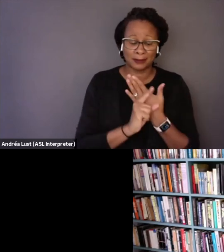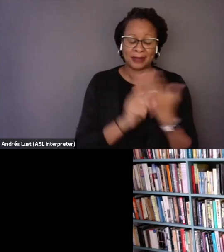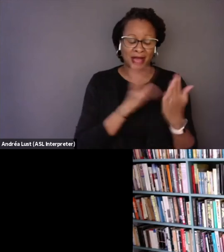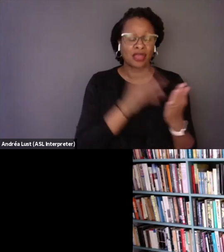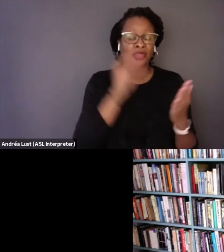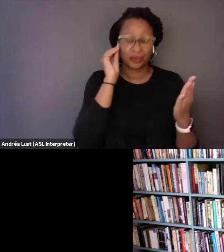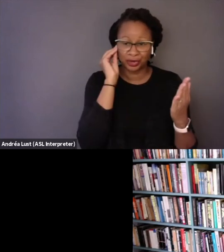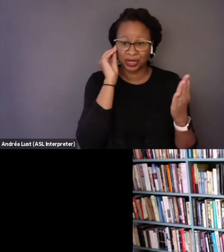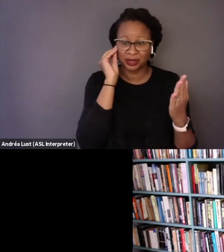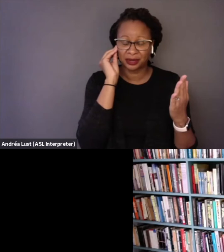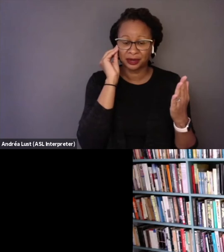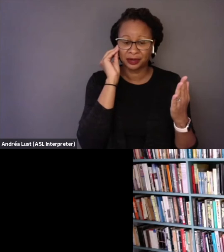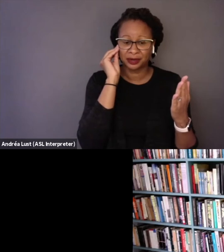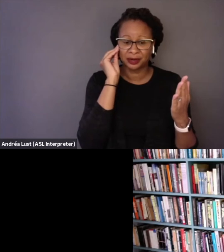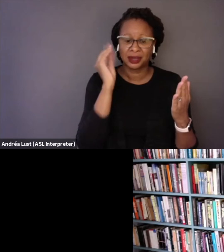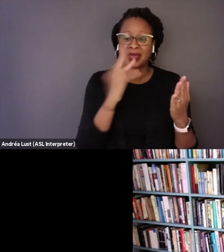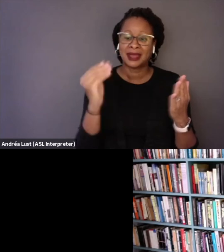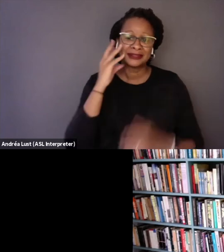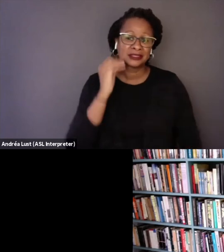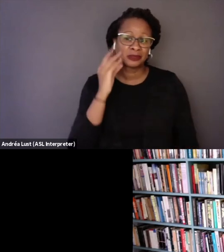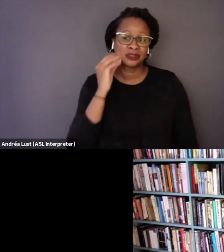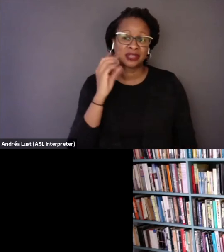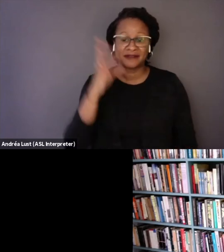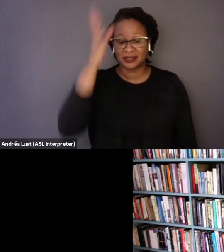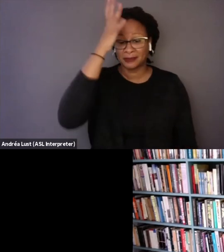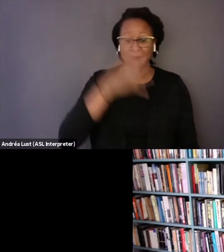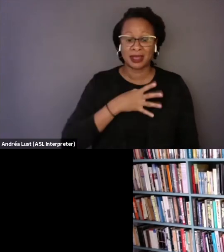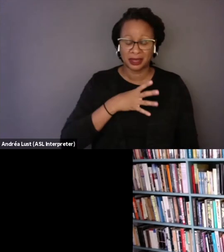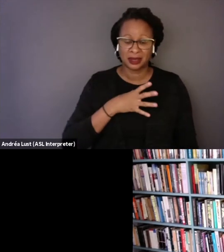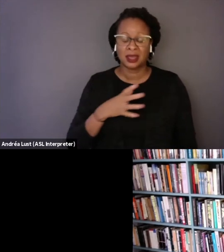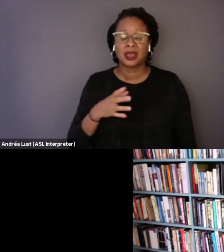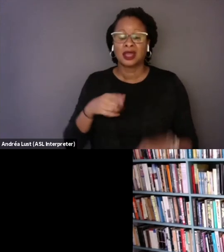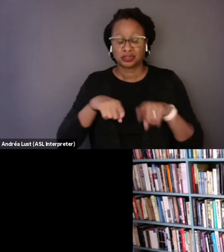and the experience of the man over the course of his career